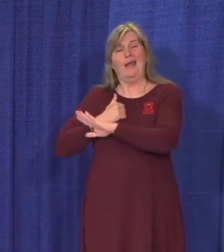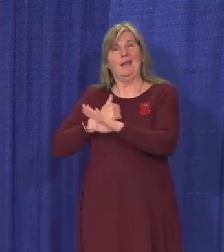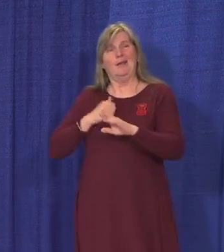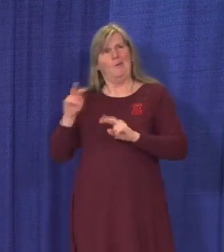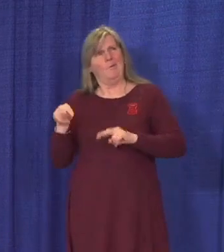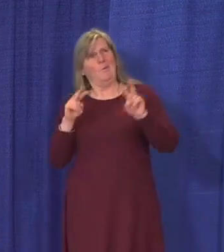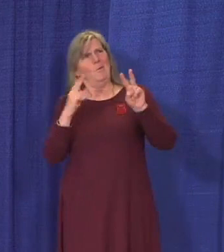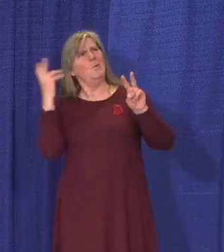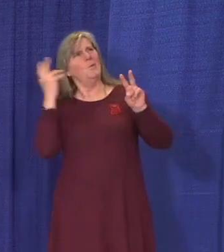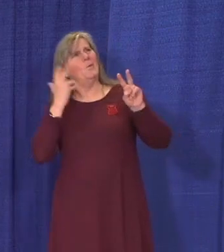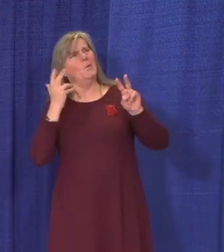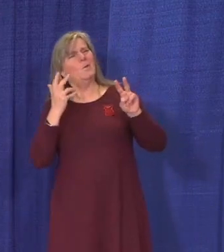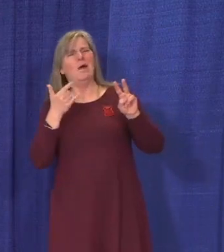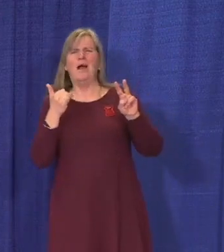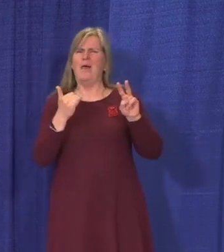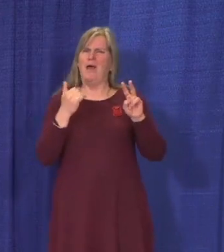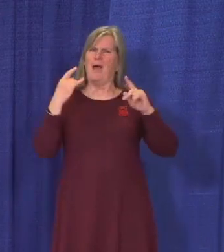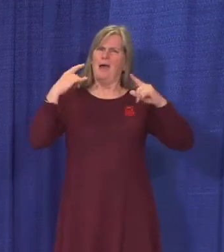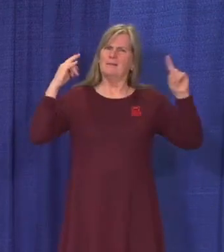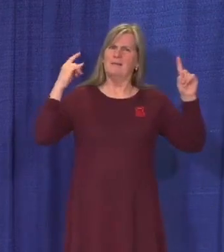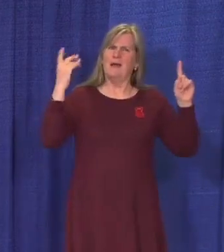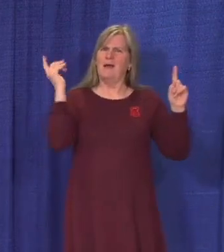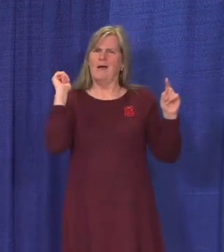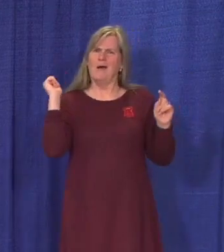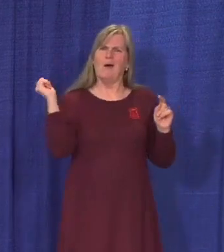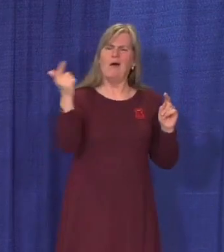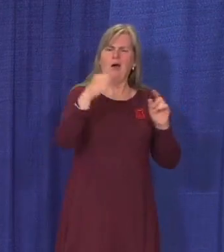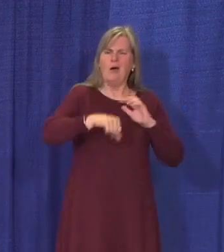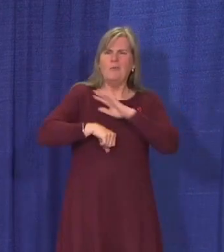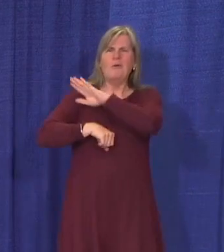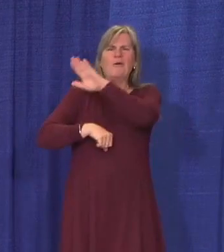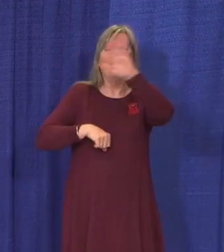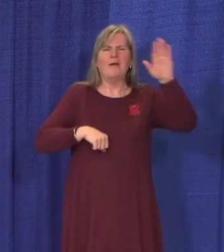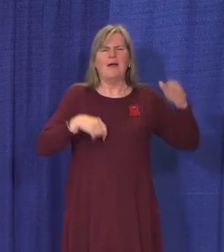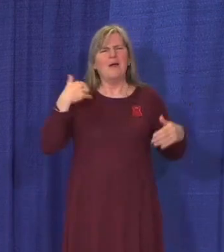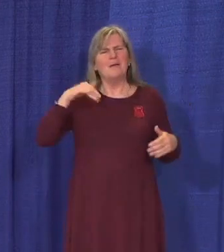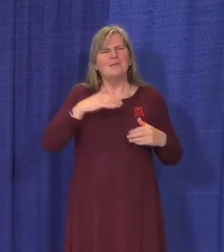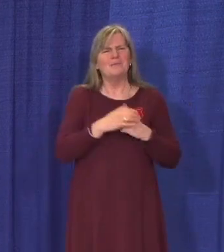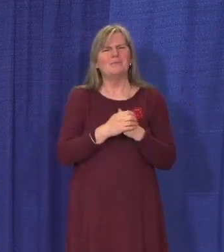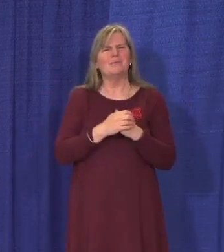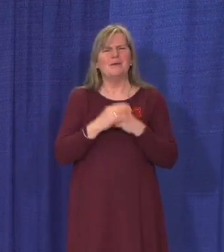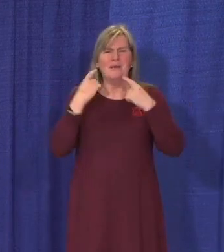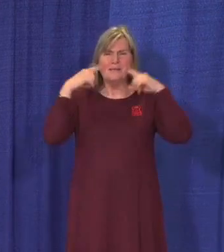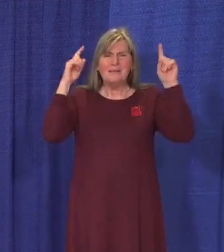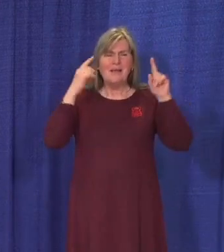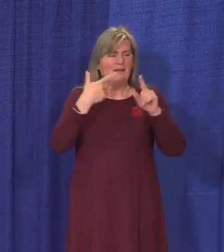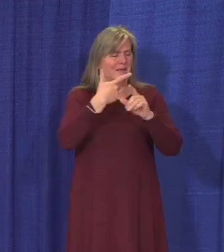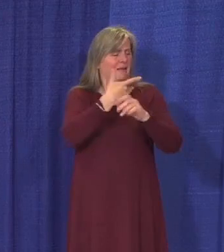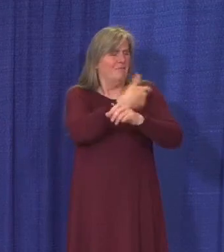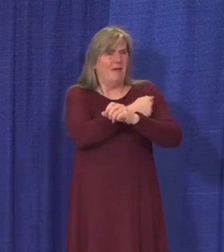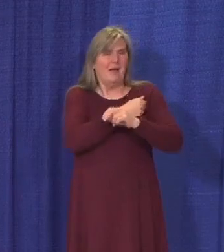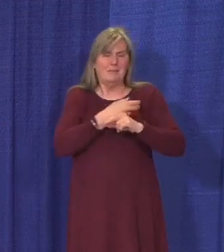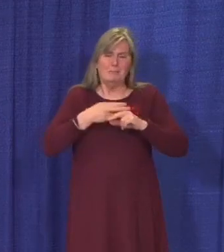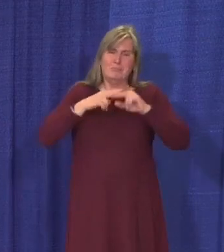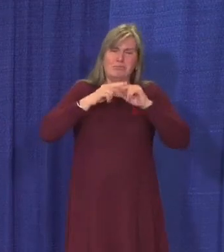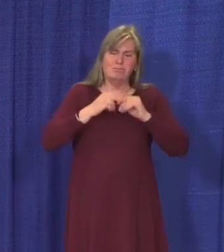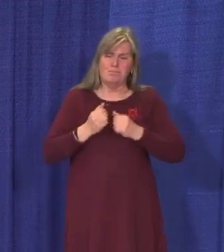received their second. The nations eyes are on the Yukon.